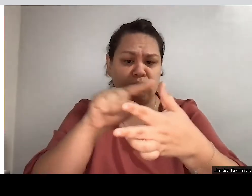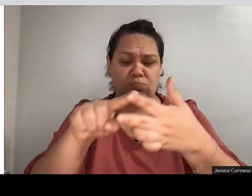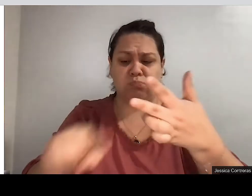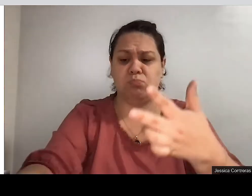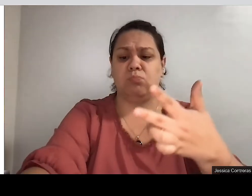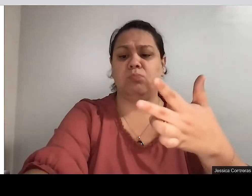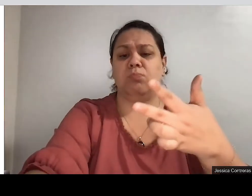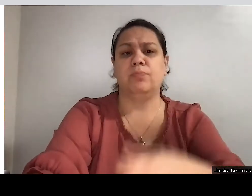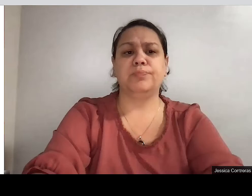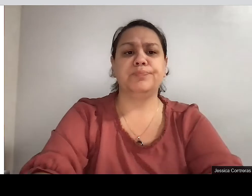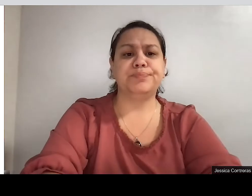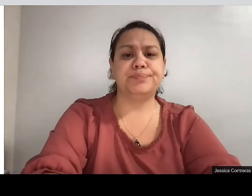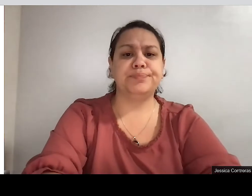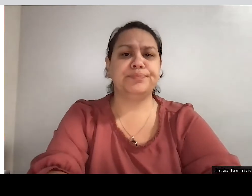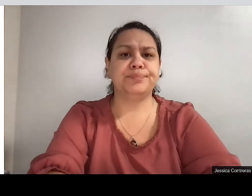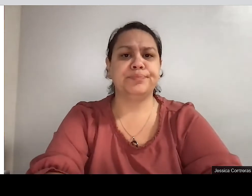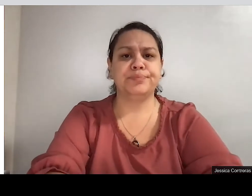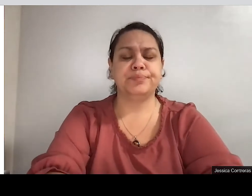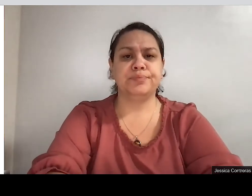Here are the three research questions.